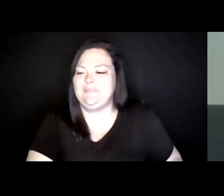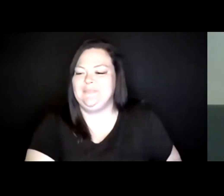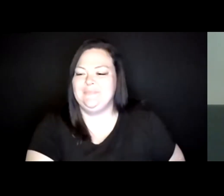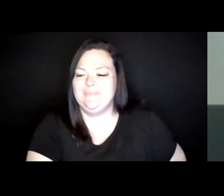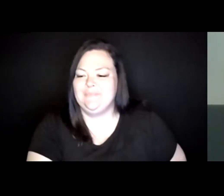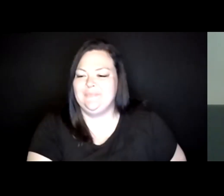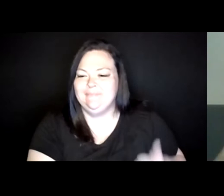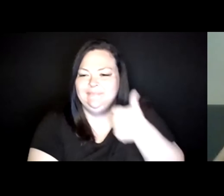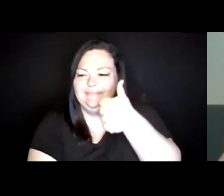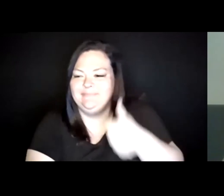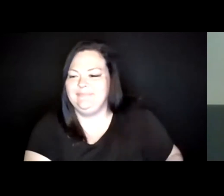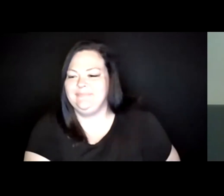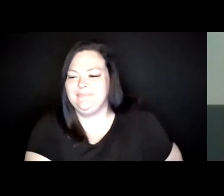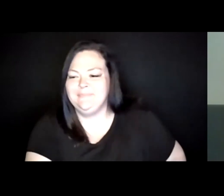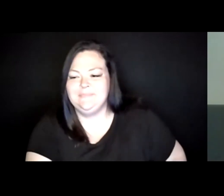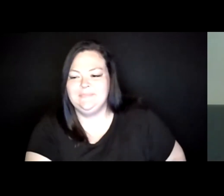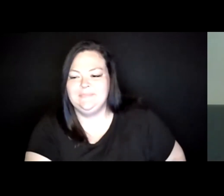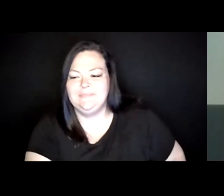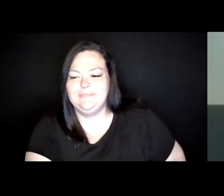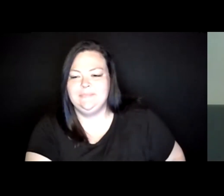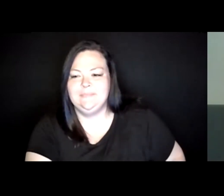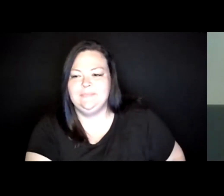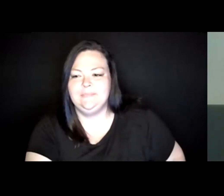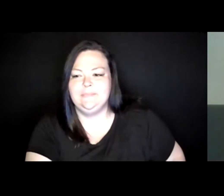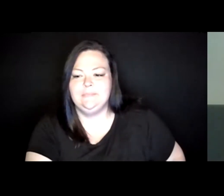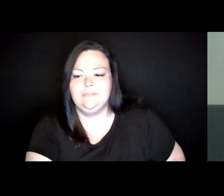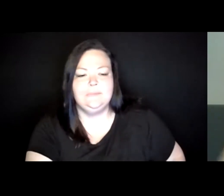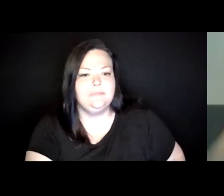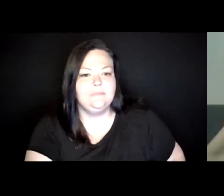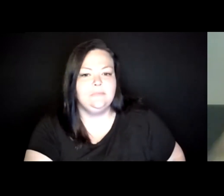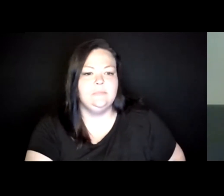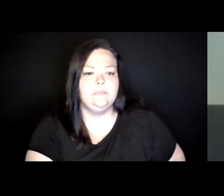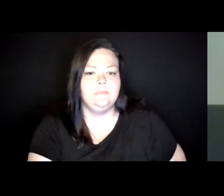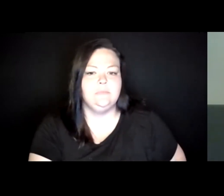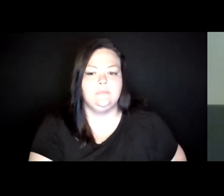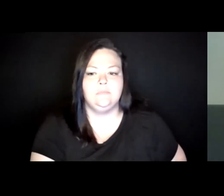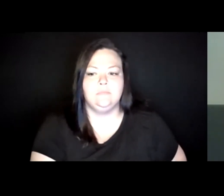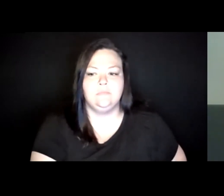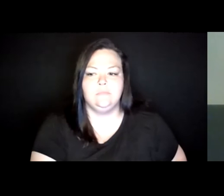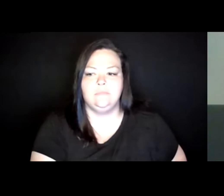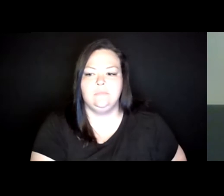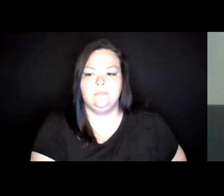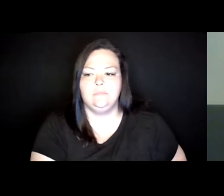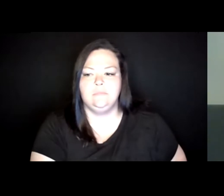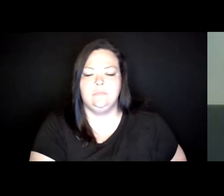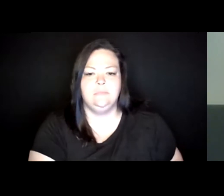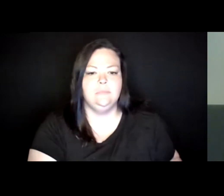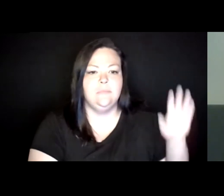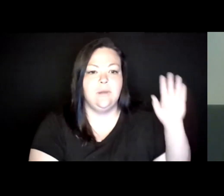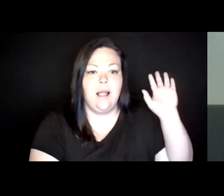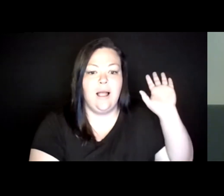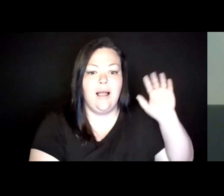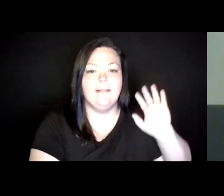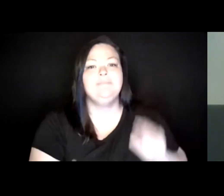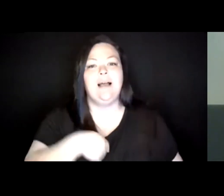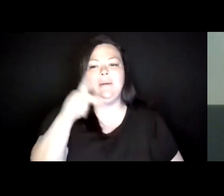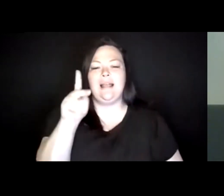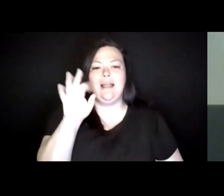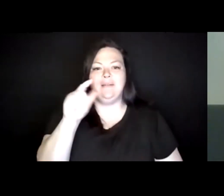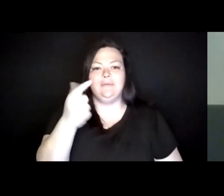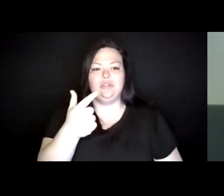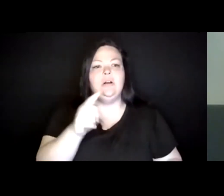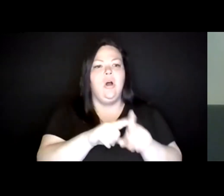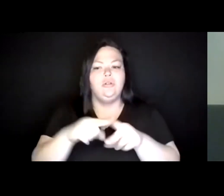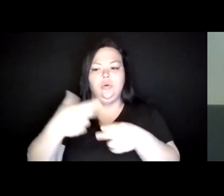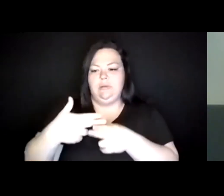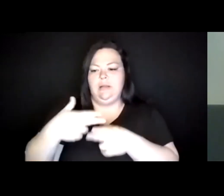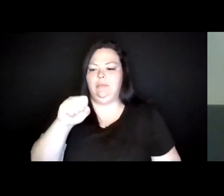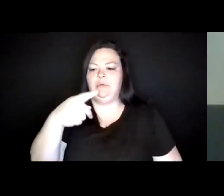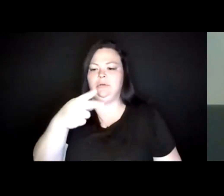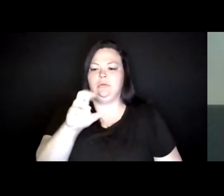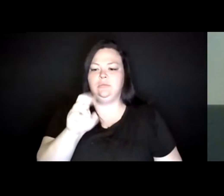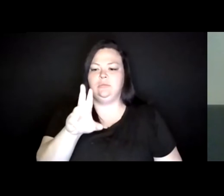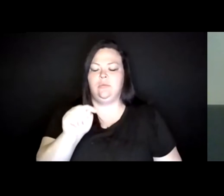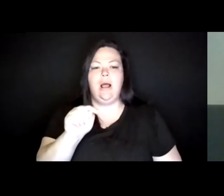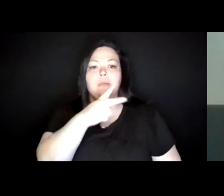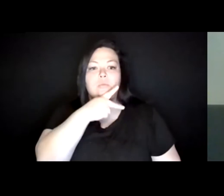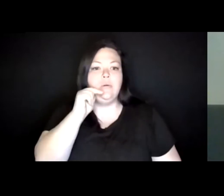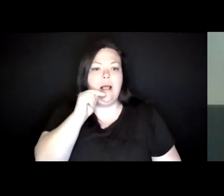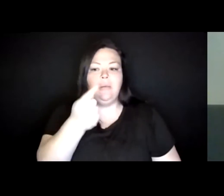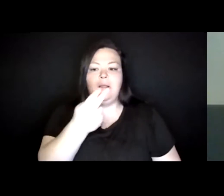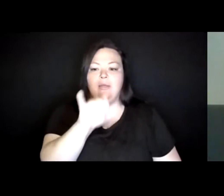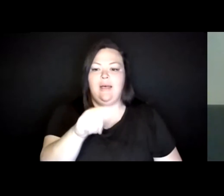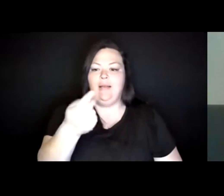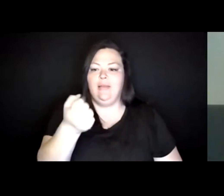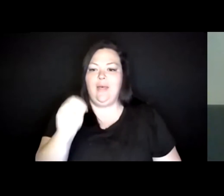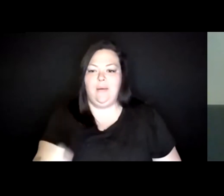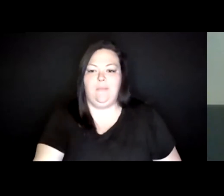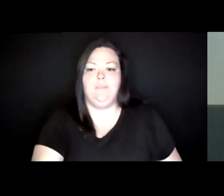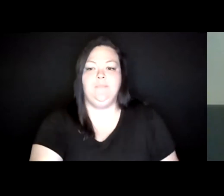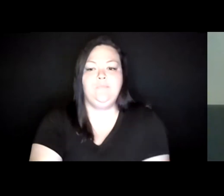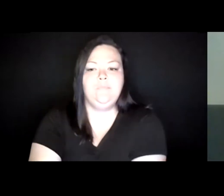Hi there, um, I'm KFG, I also go by Sprout, um, my pronouns are they/them, um, I am a